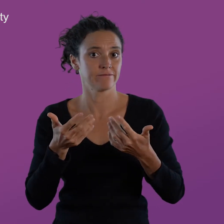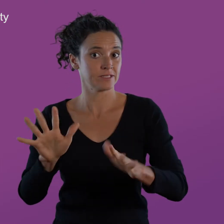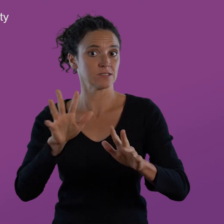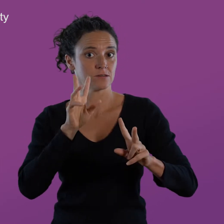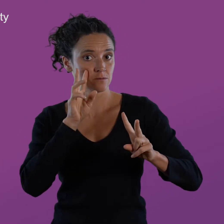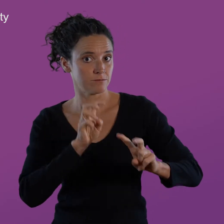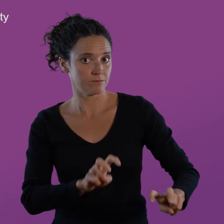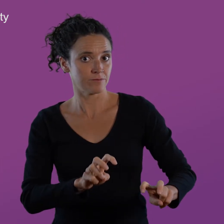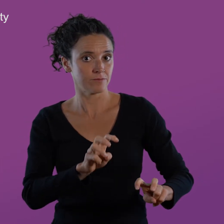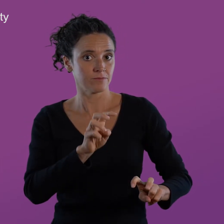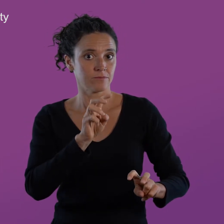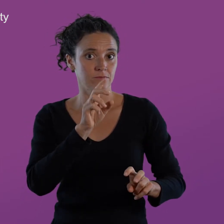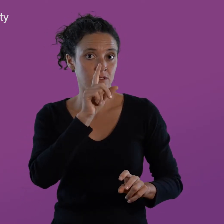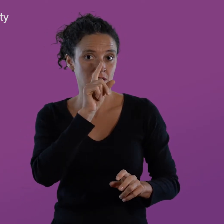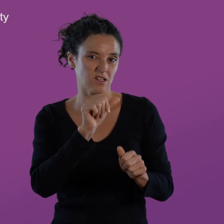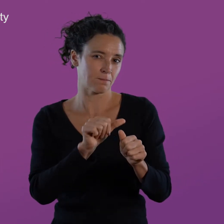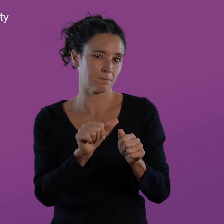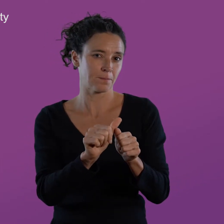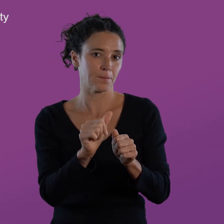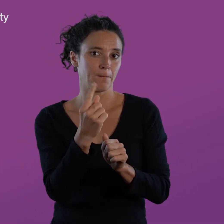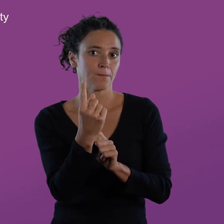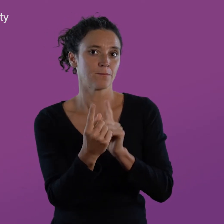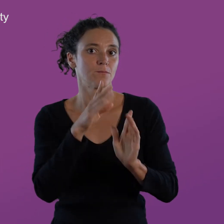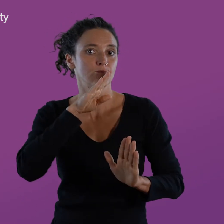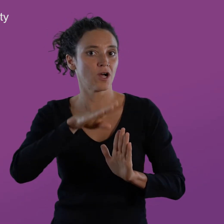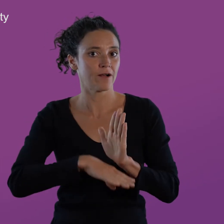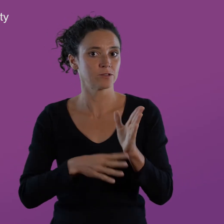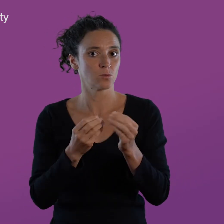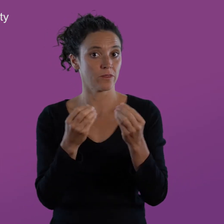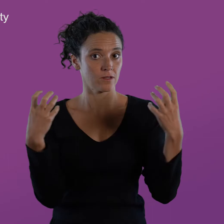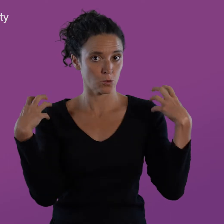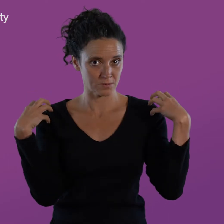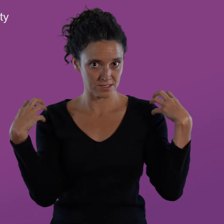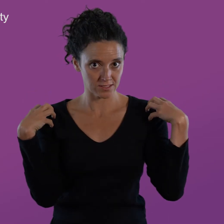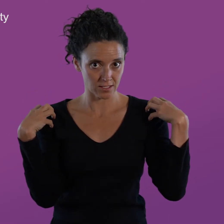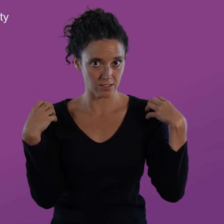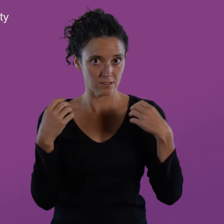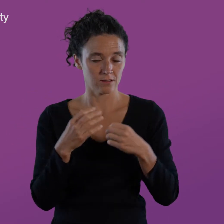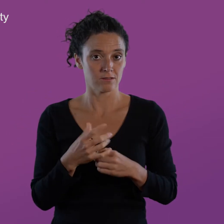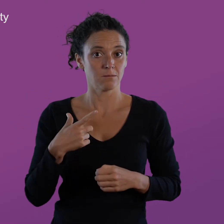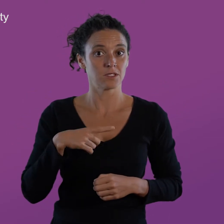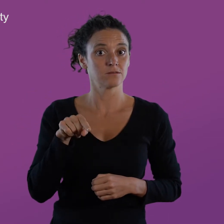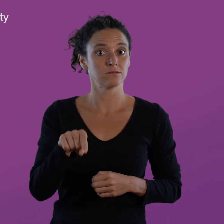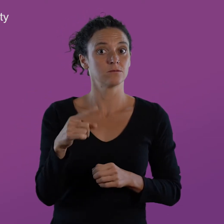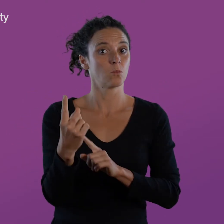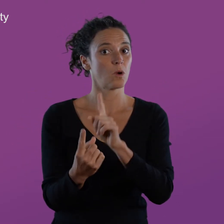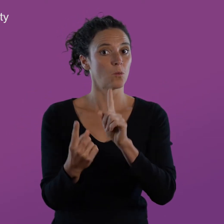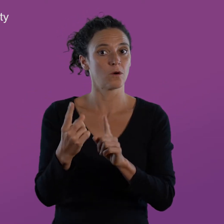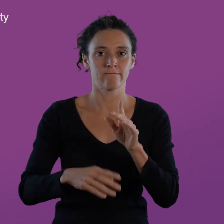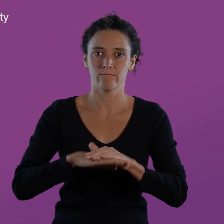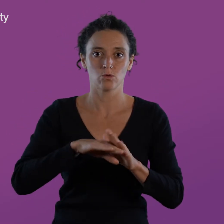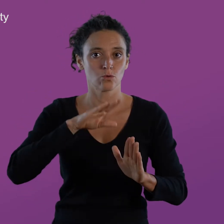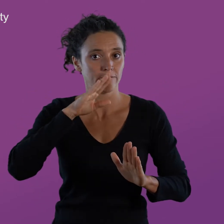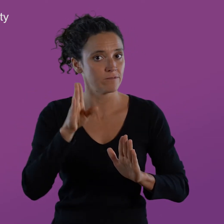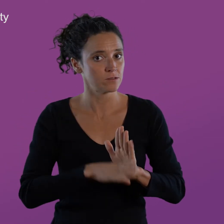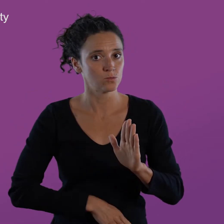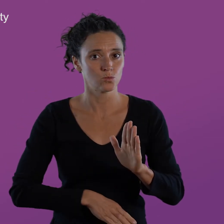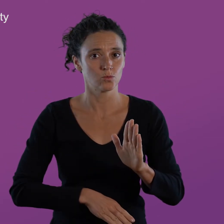you may be able to share your experience with a Commissioner in a private session. Anything you tell us in connection with, or during,